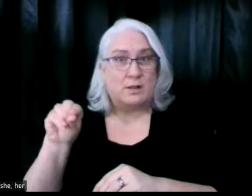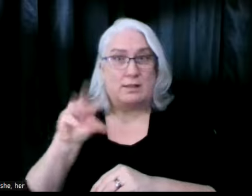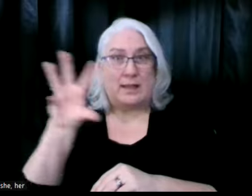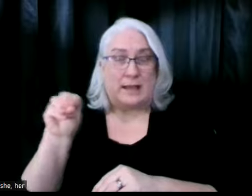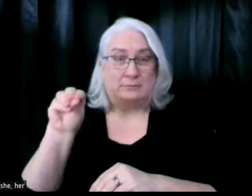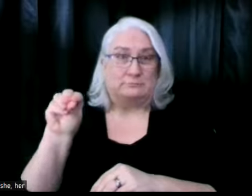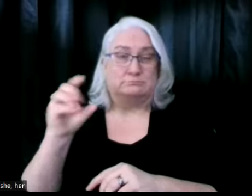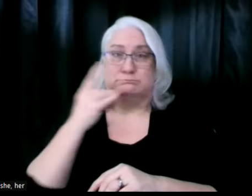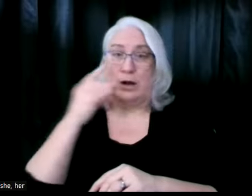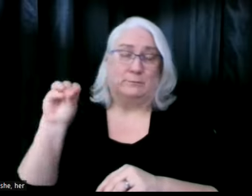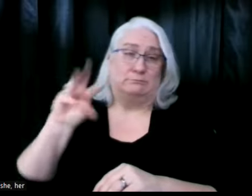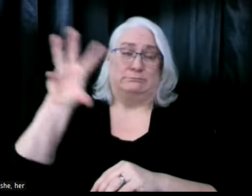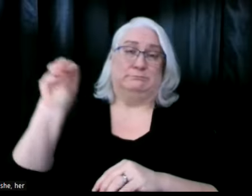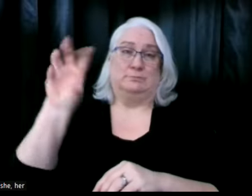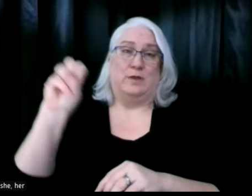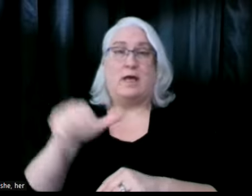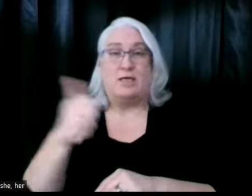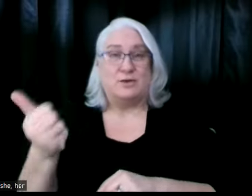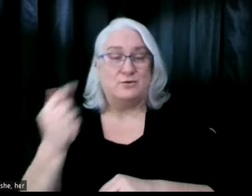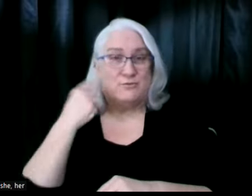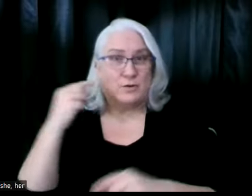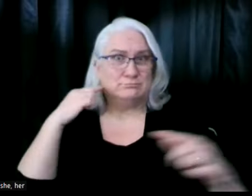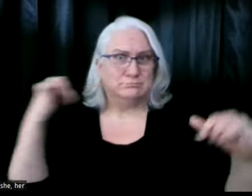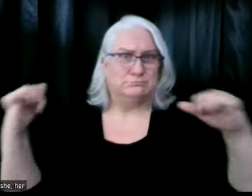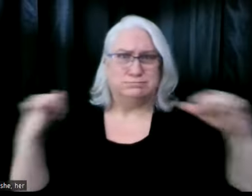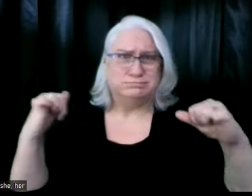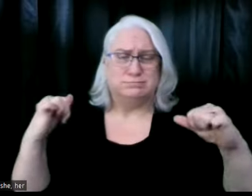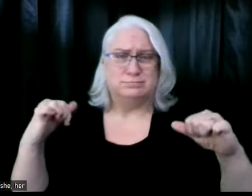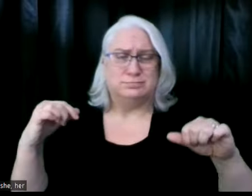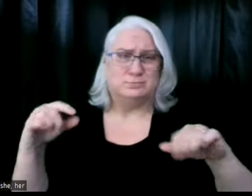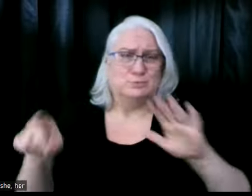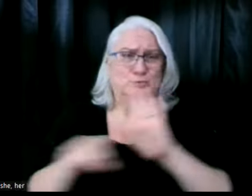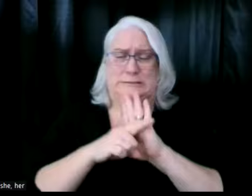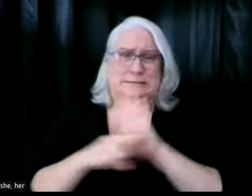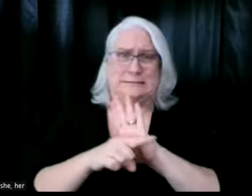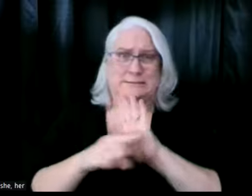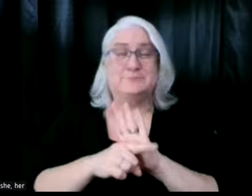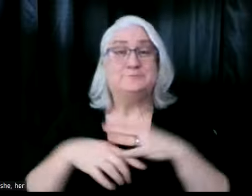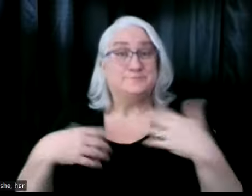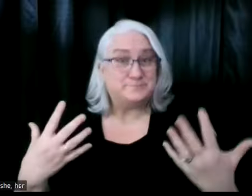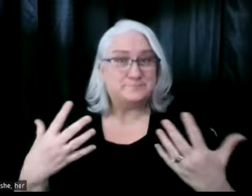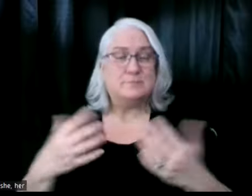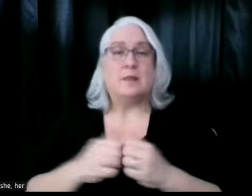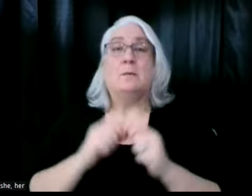One that flashes a bright light, and the other that has a very loud sound.